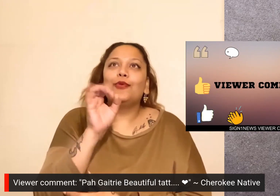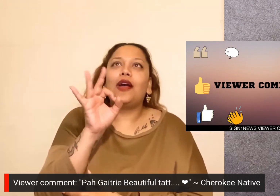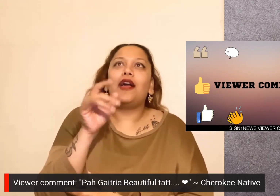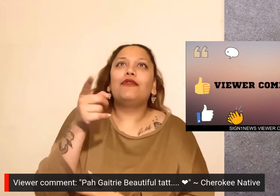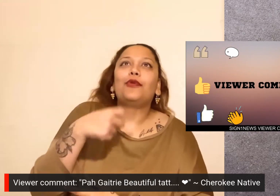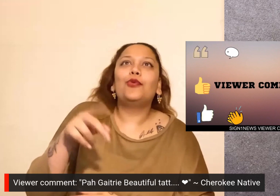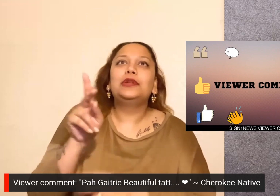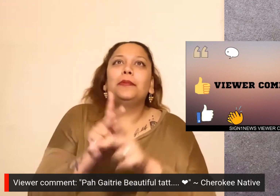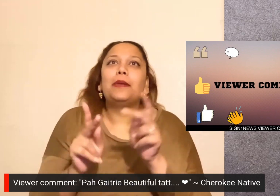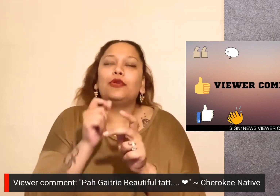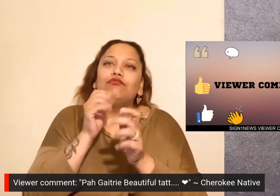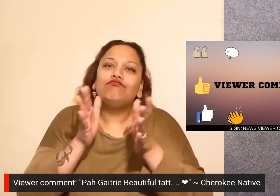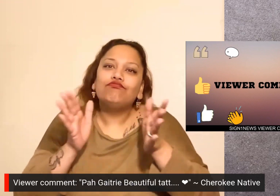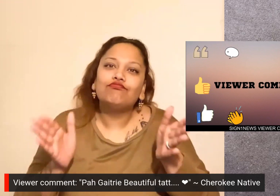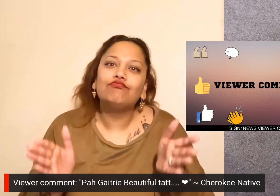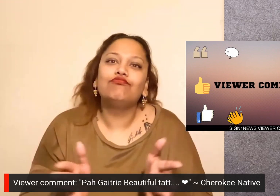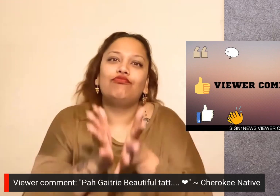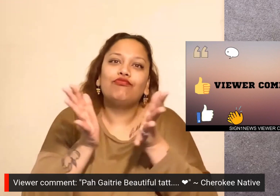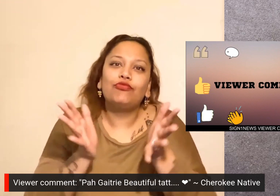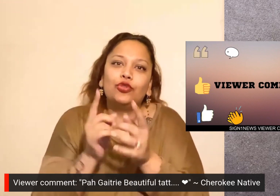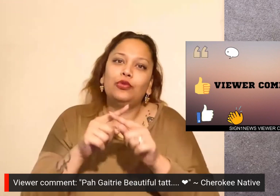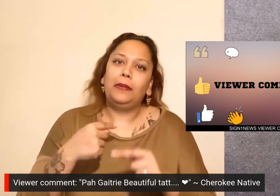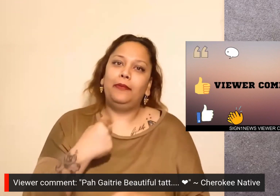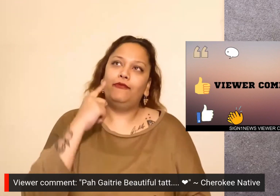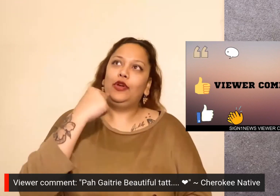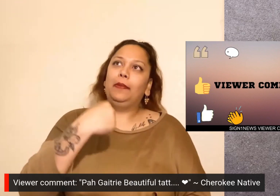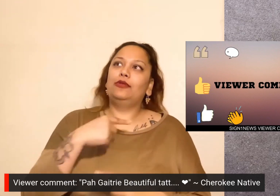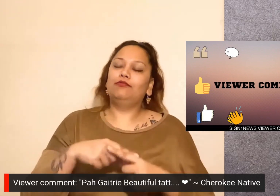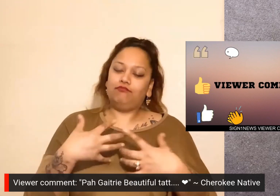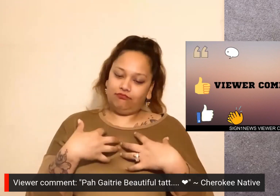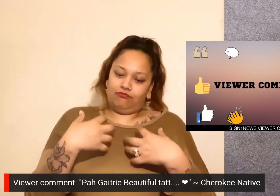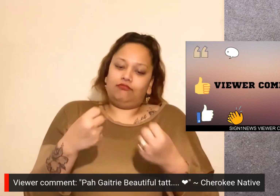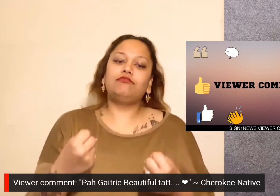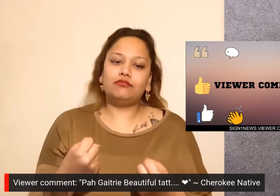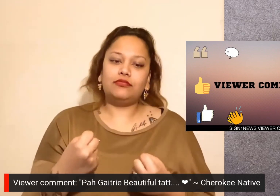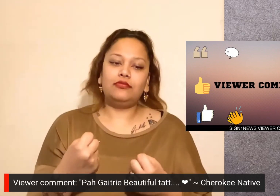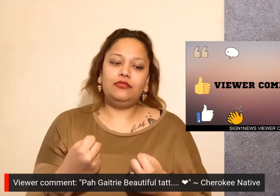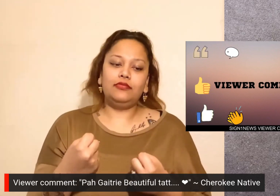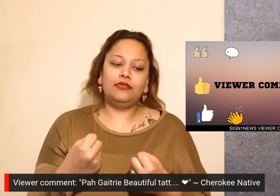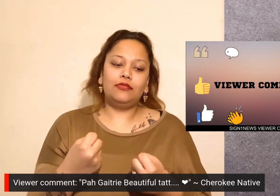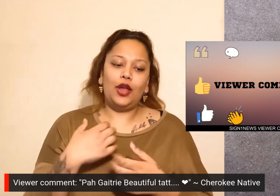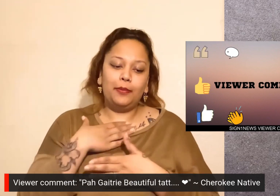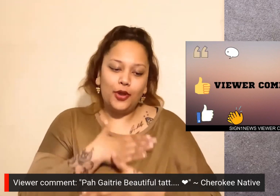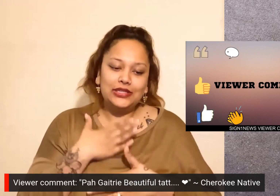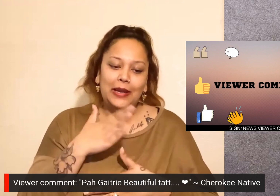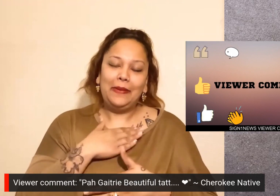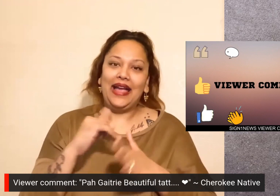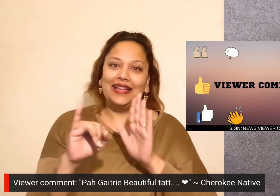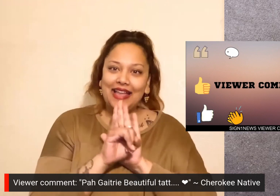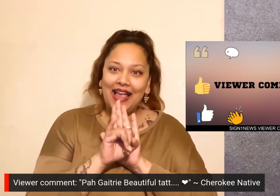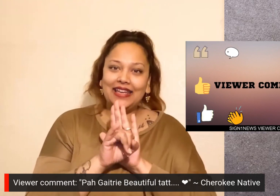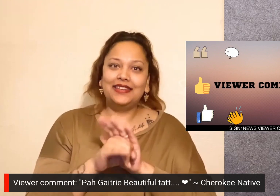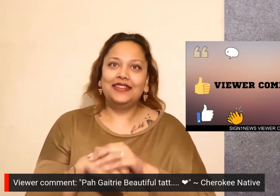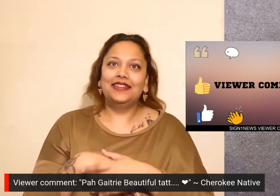you're one of the people who has encouraged me for me to be confident and you appreciate my identity